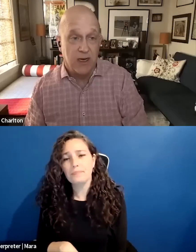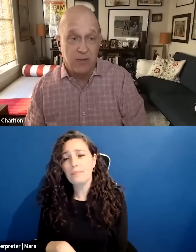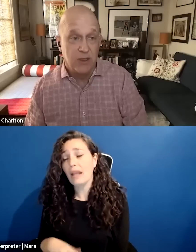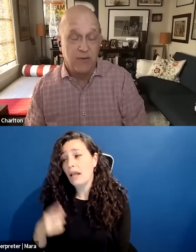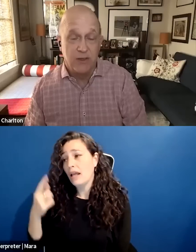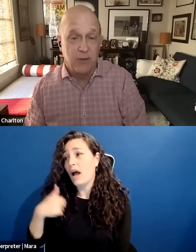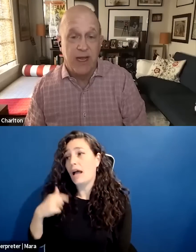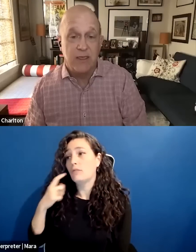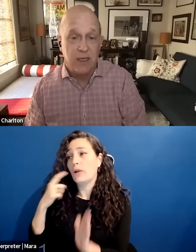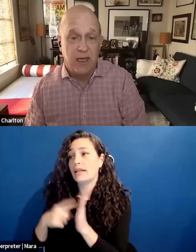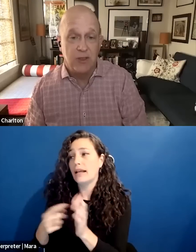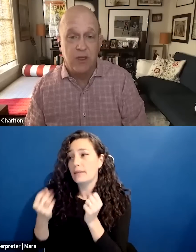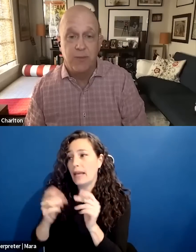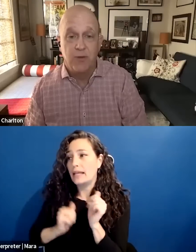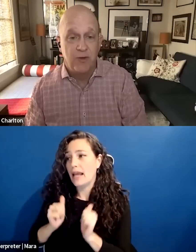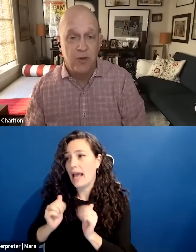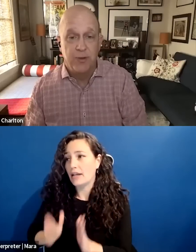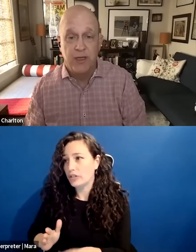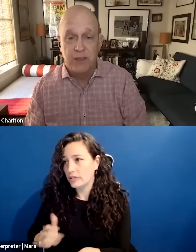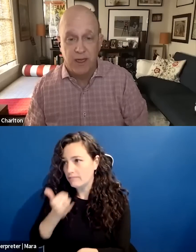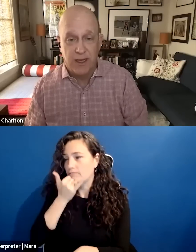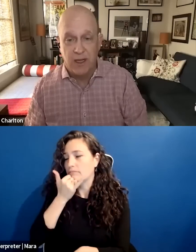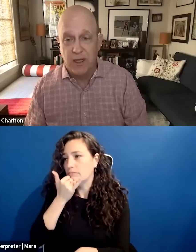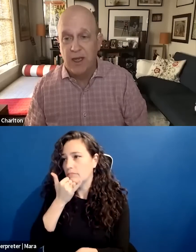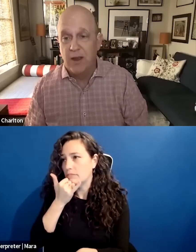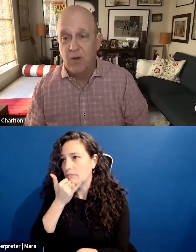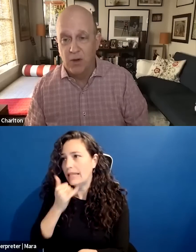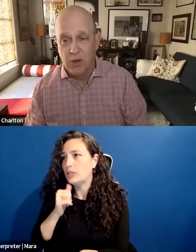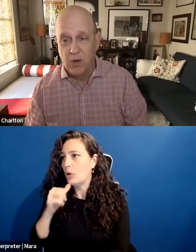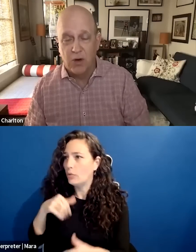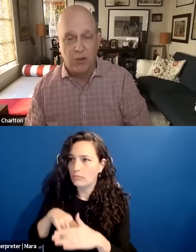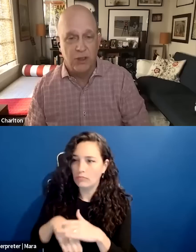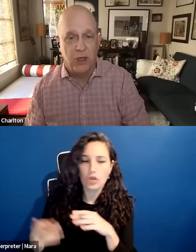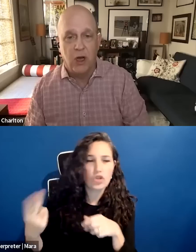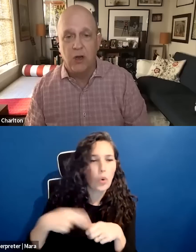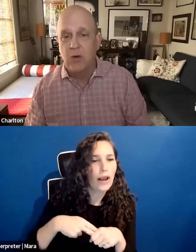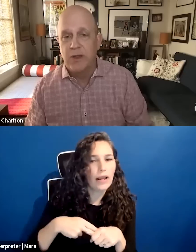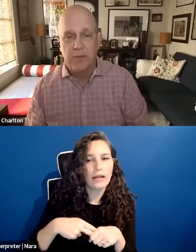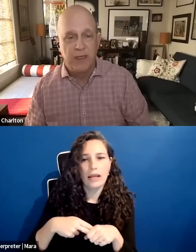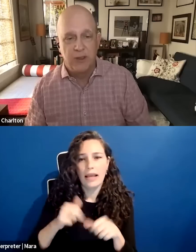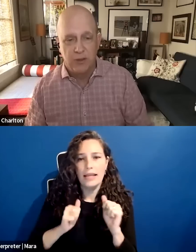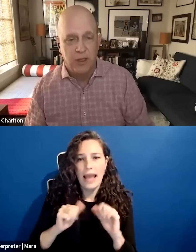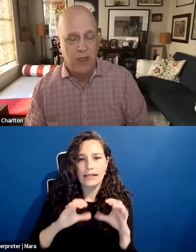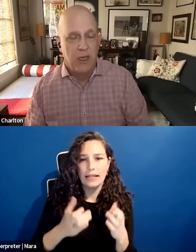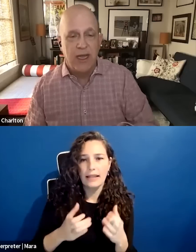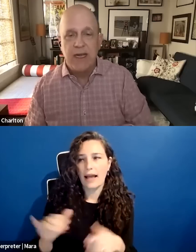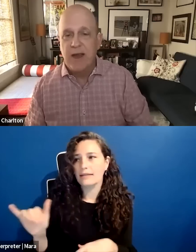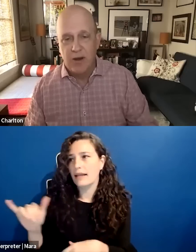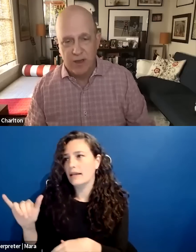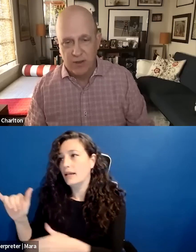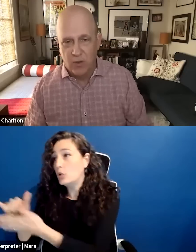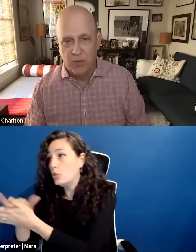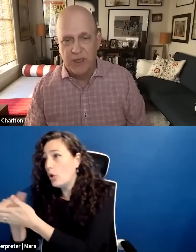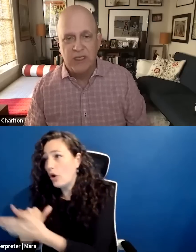is not getting themselves into an acting class when they move to a place like LA or New York or Chicago or any of the major, any area in the world